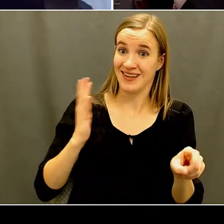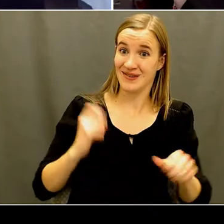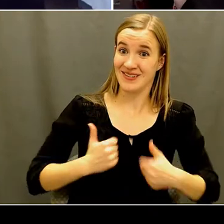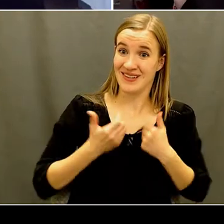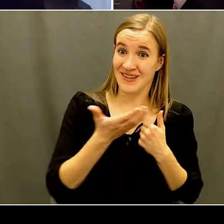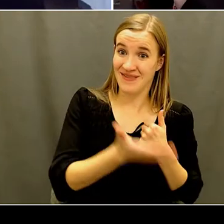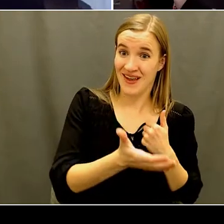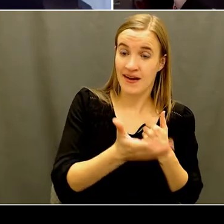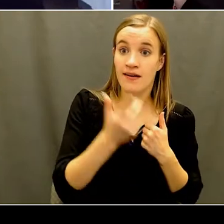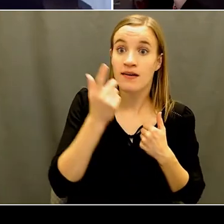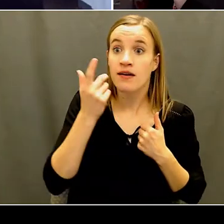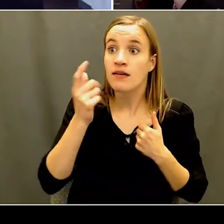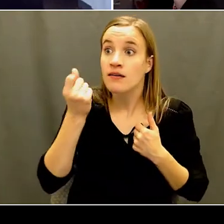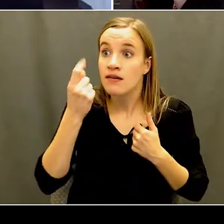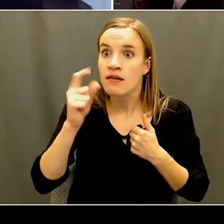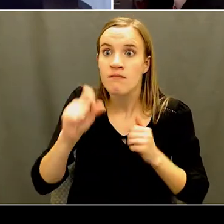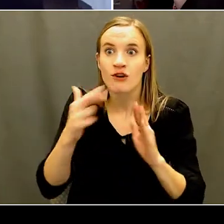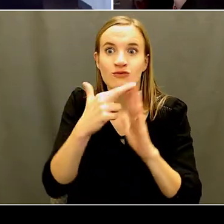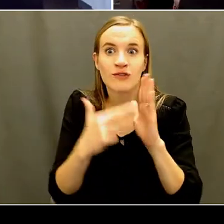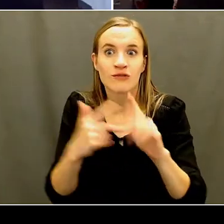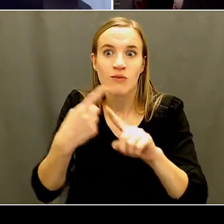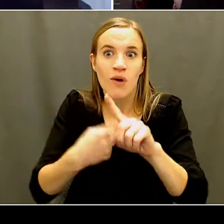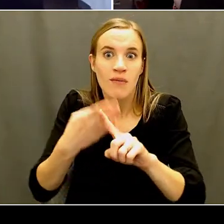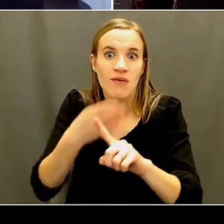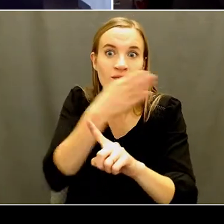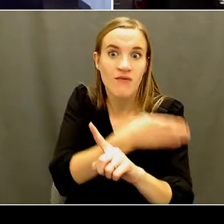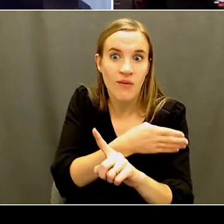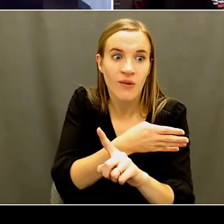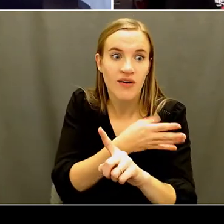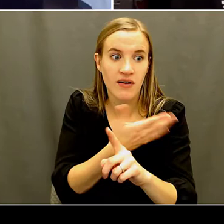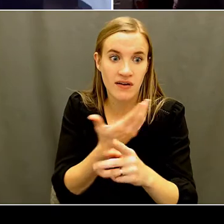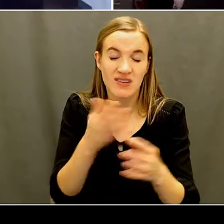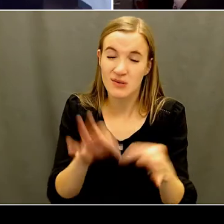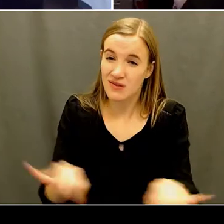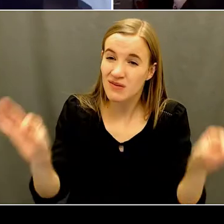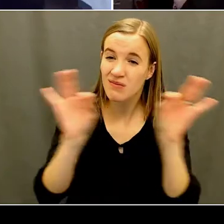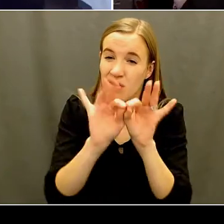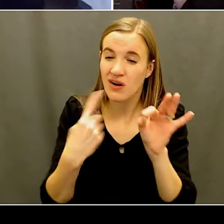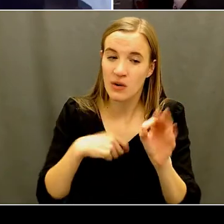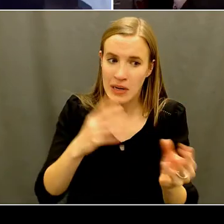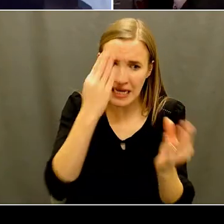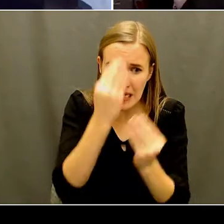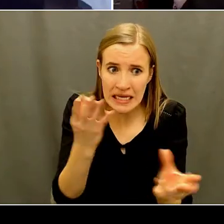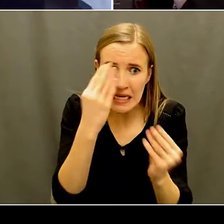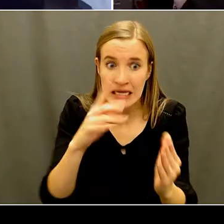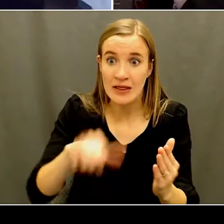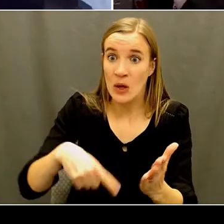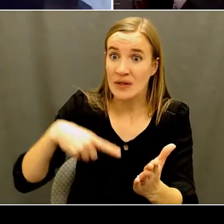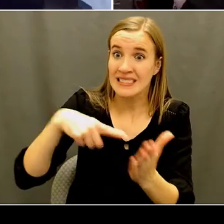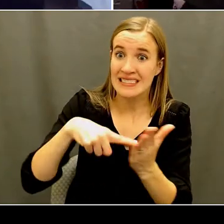from you. Are you registered to vote? Do you know? Do you have a plan? And that